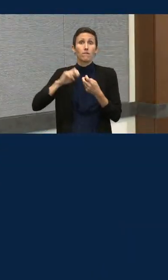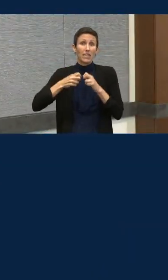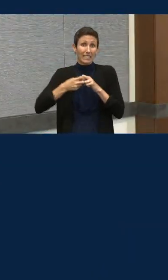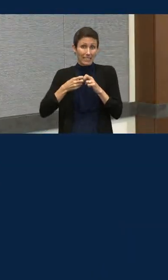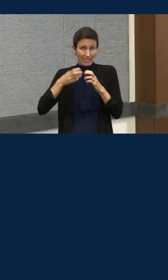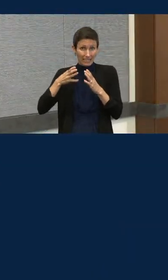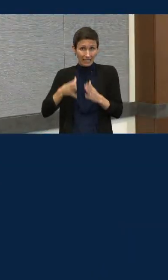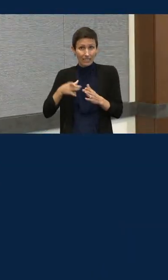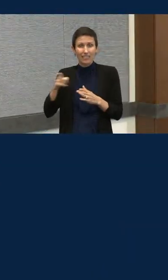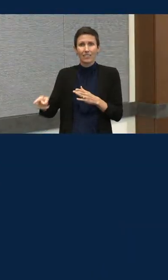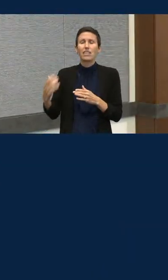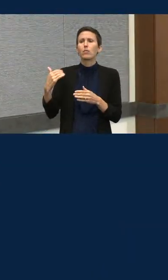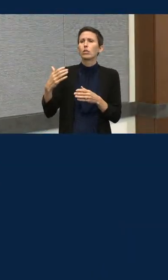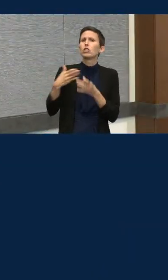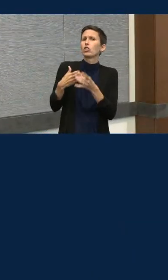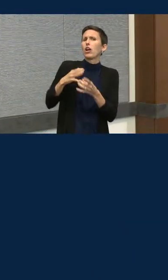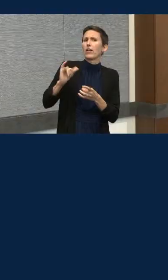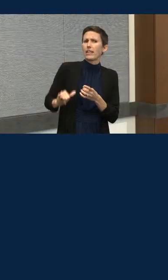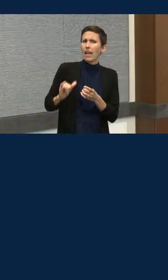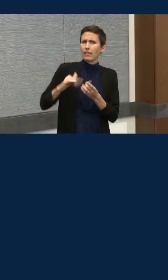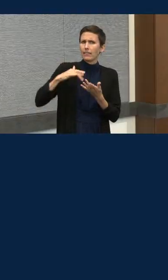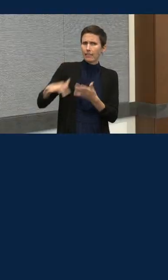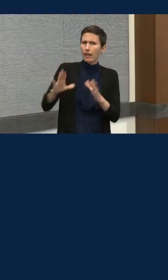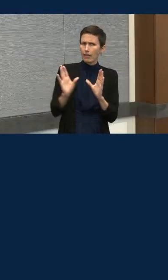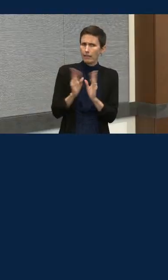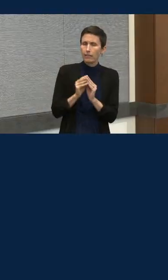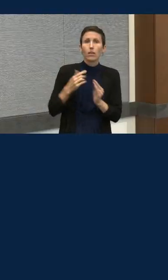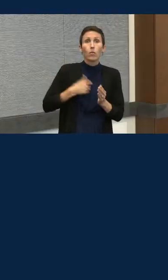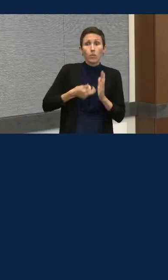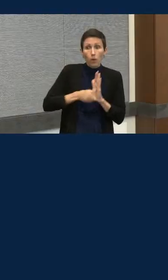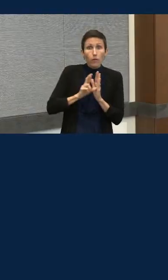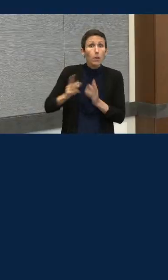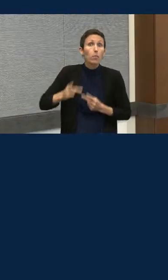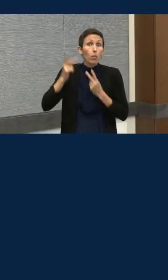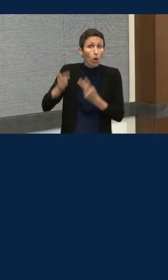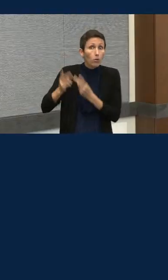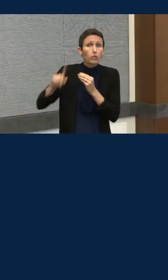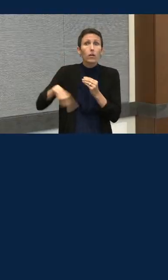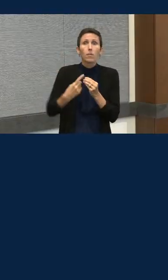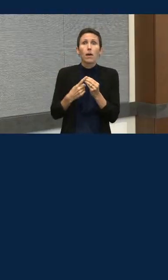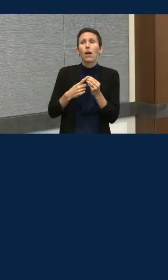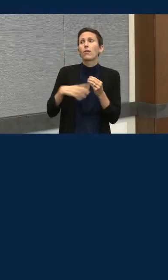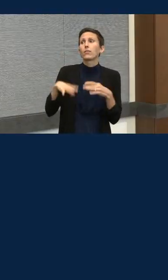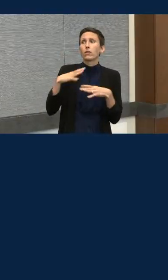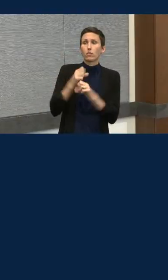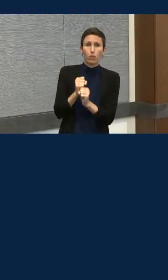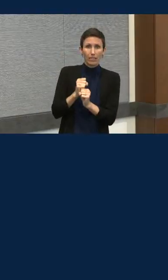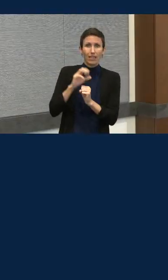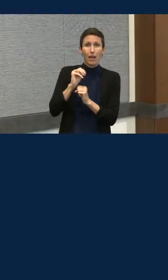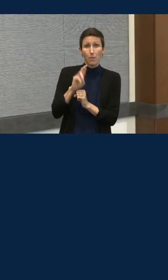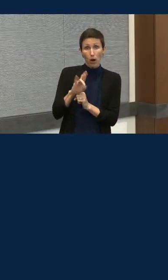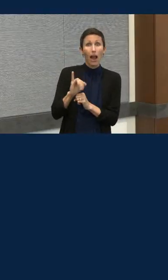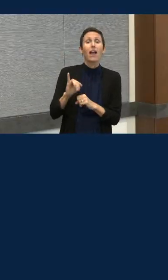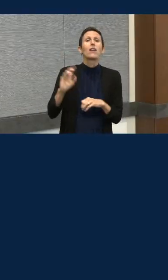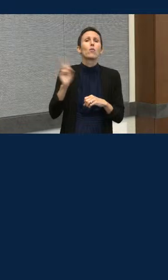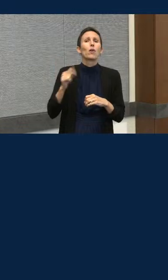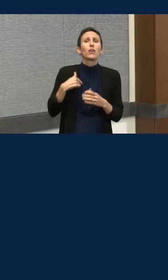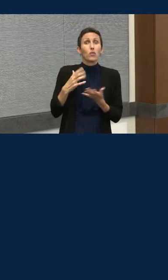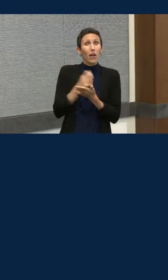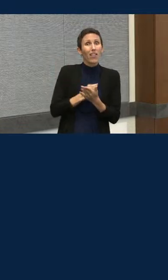chairing in the study we were reviewing proposals about compressing MRI to collect less